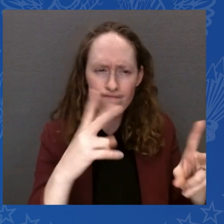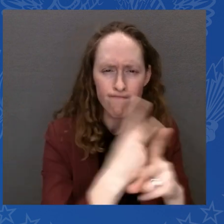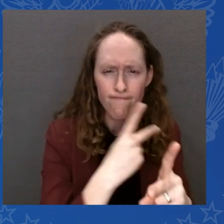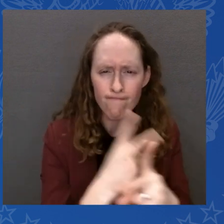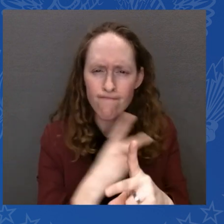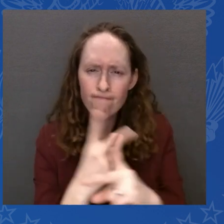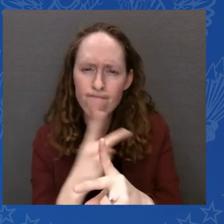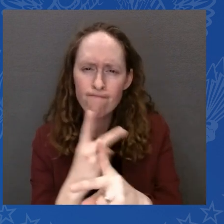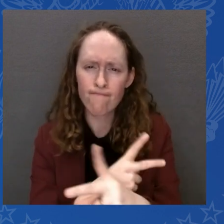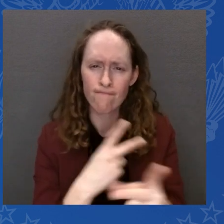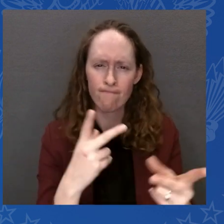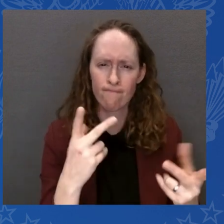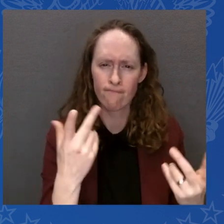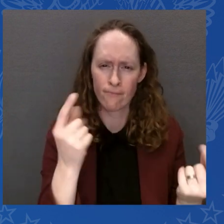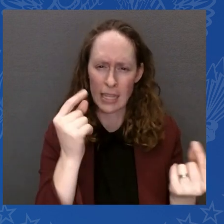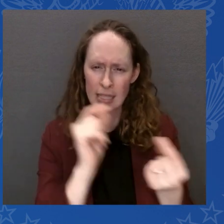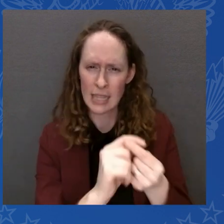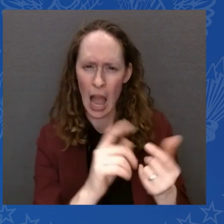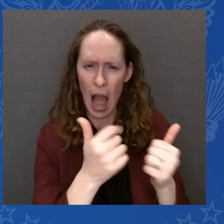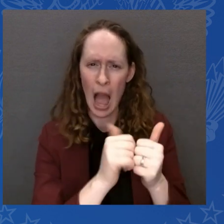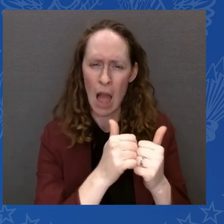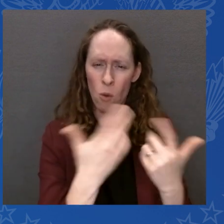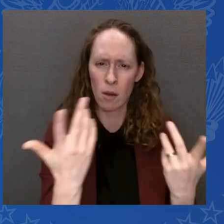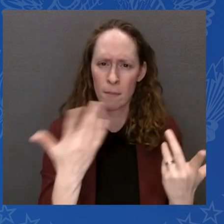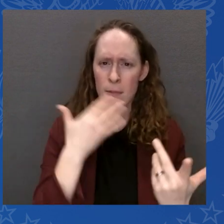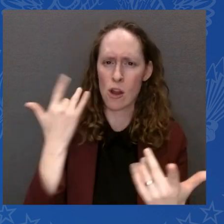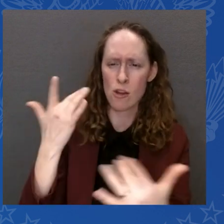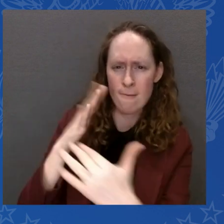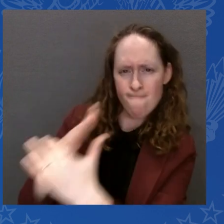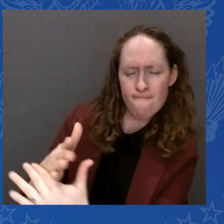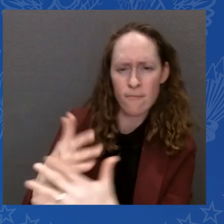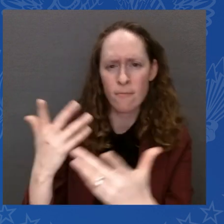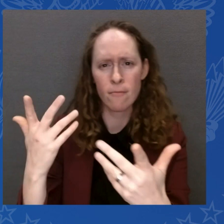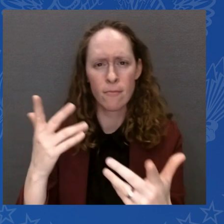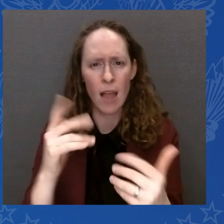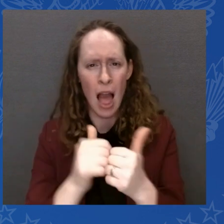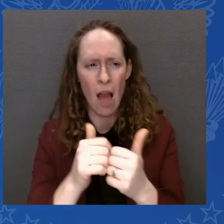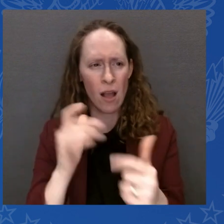I've instructed my administration to bring every element -- every element of the federal government together